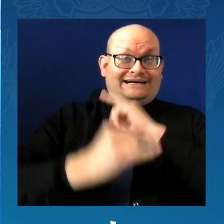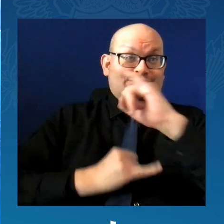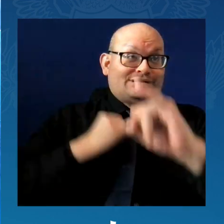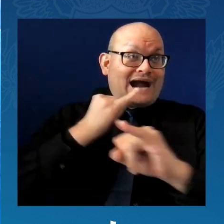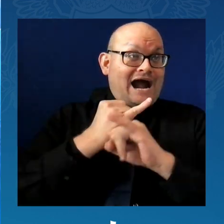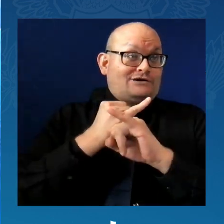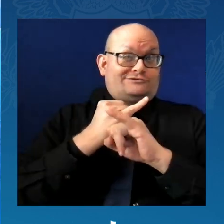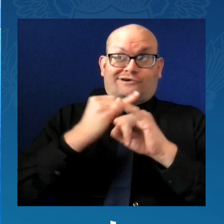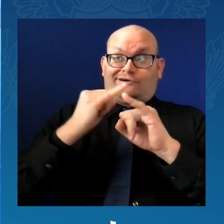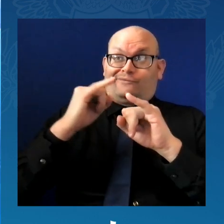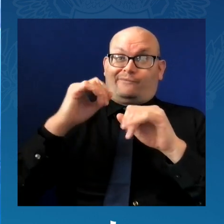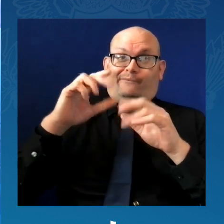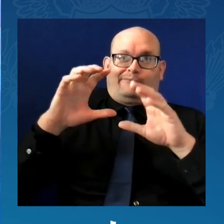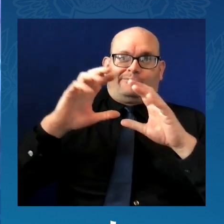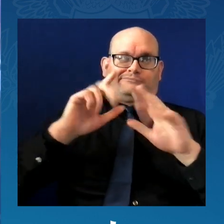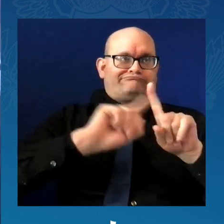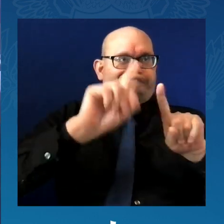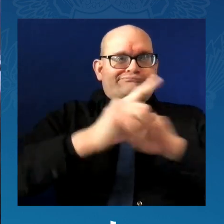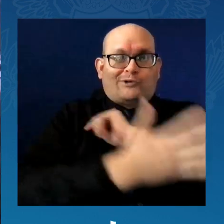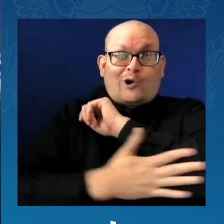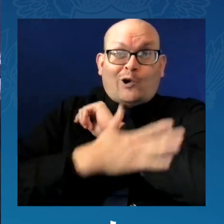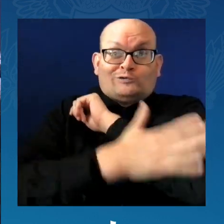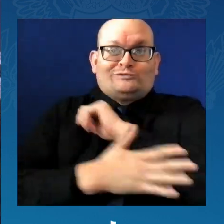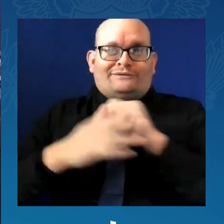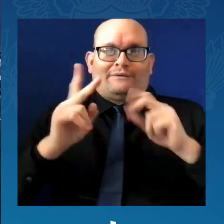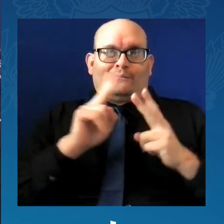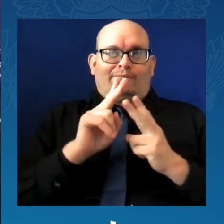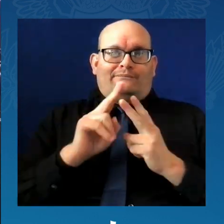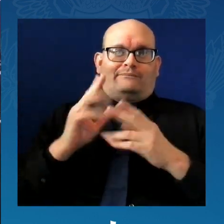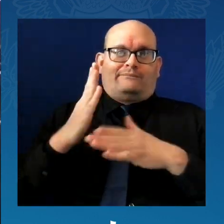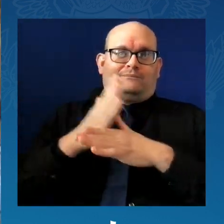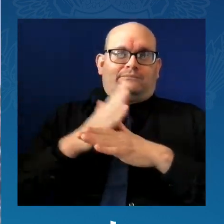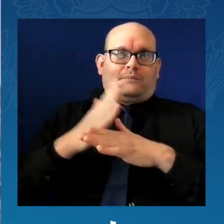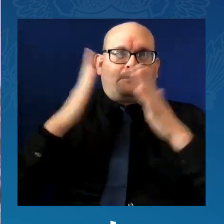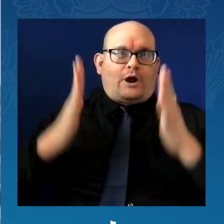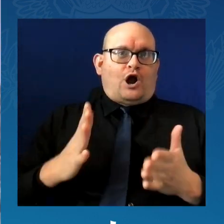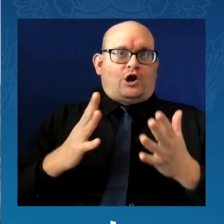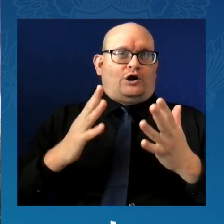to provide the first ever global survey of Earth's surface water the oceans,